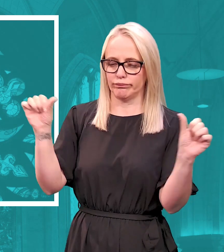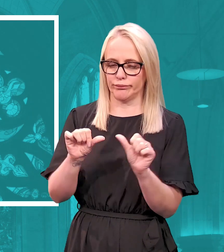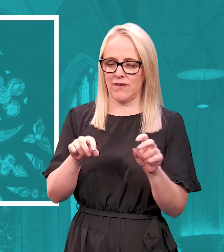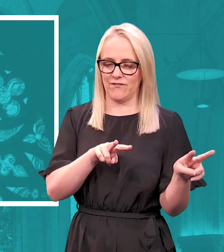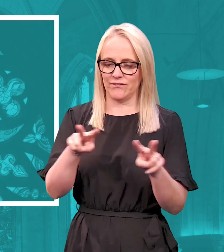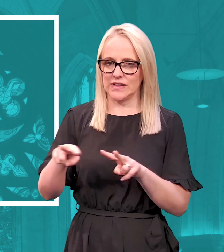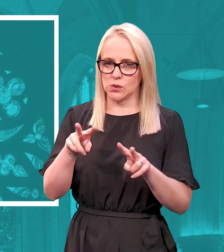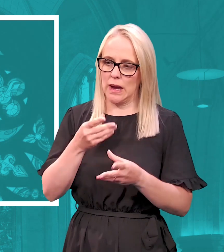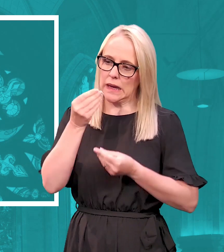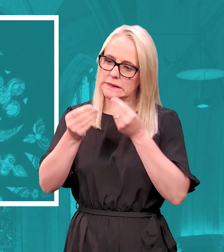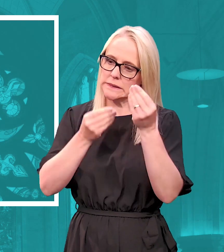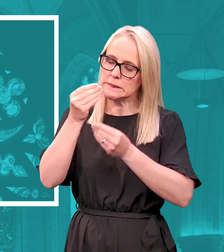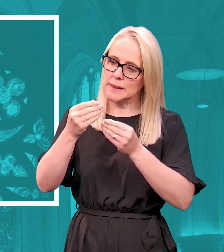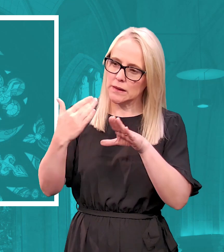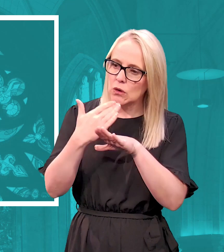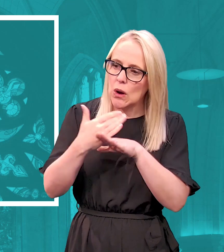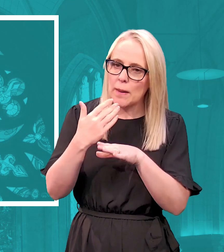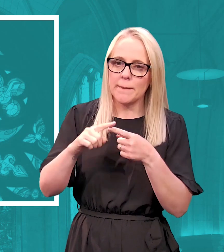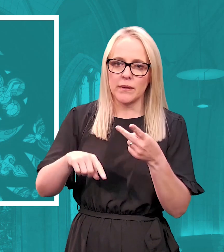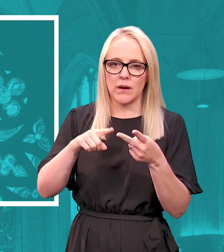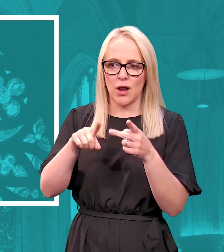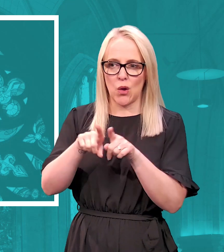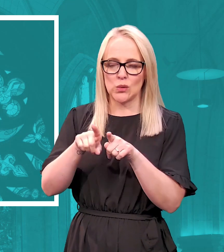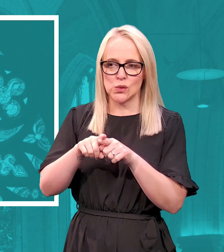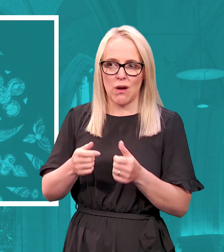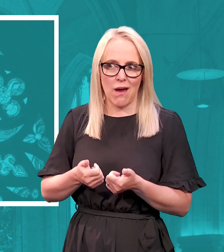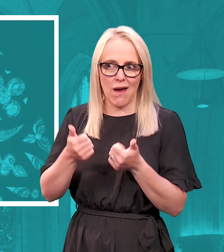and indeed the privilege of finding the next moderator was created